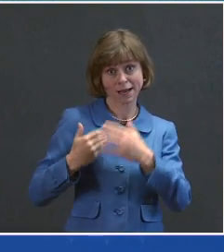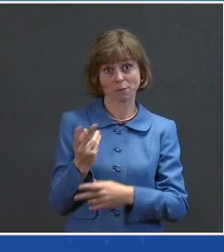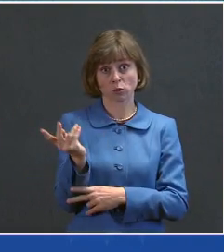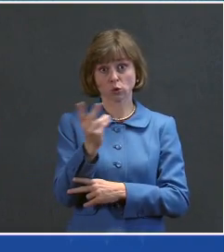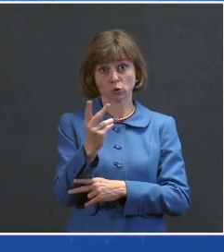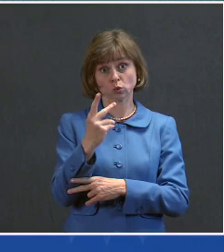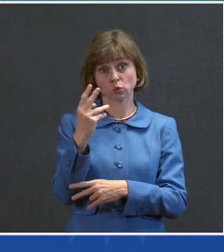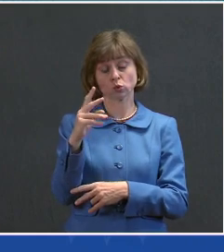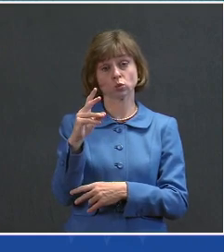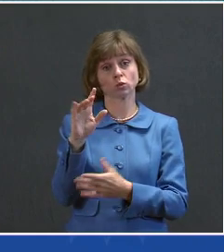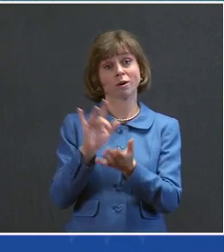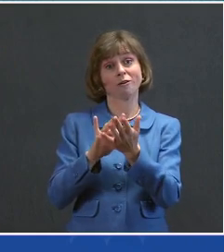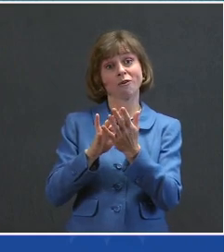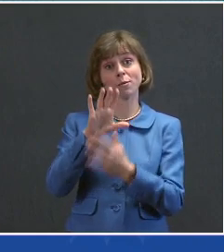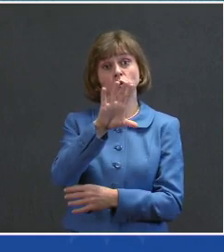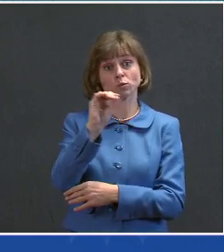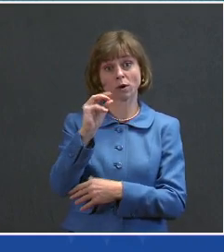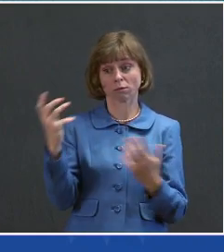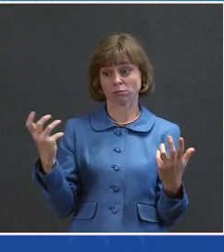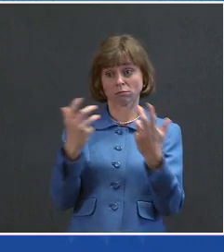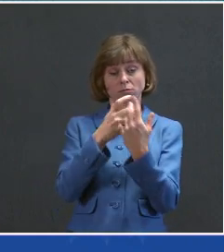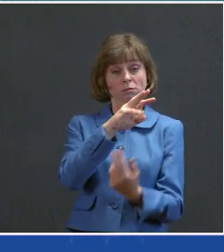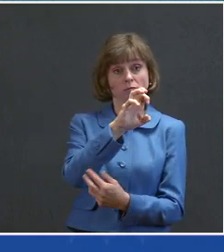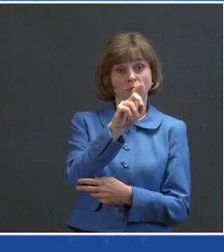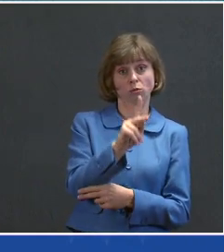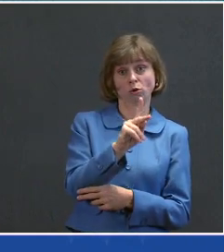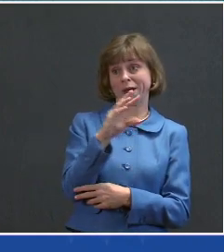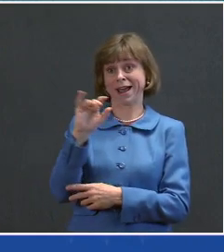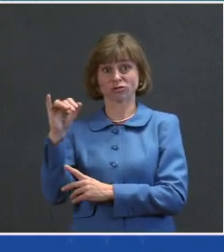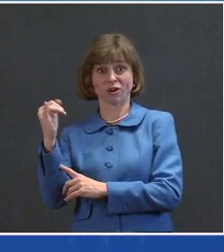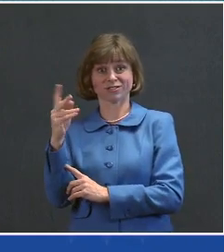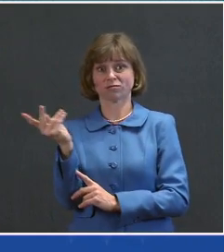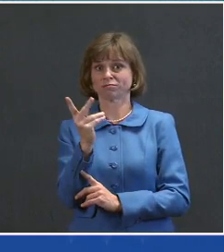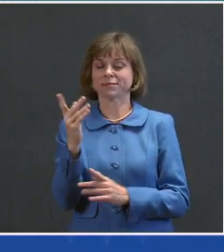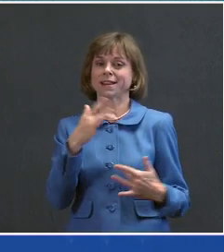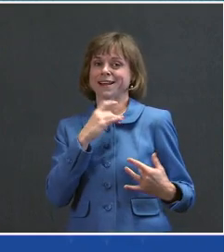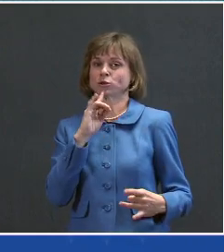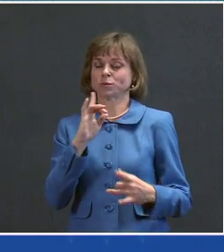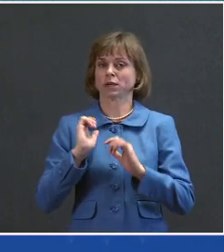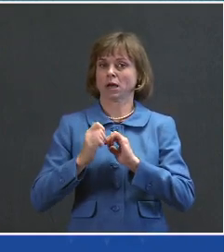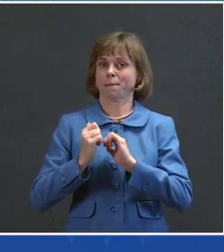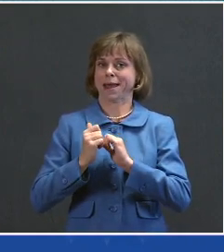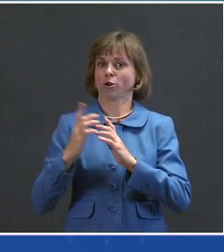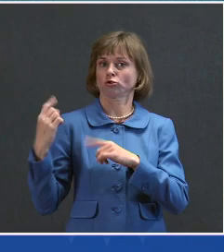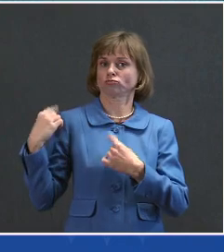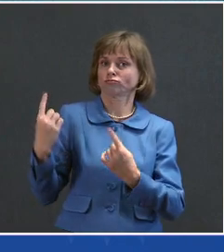Merck and Johnson & Johnson -- usually competitors -- are coming together to expand production of the vaccine --